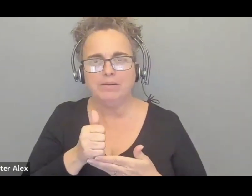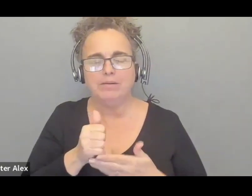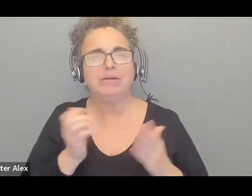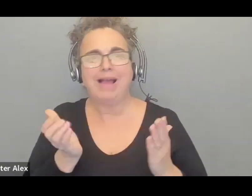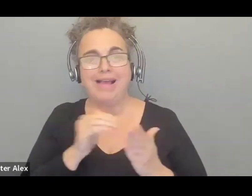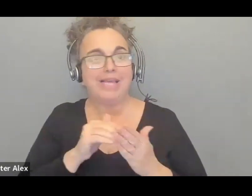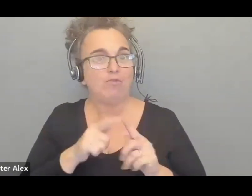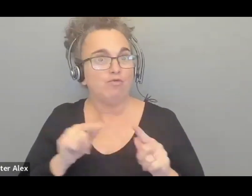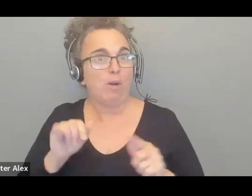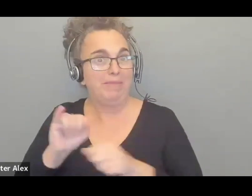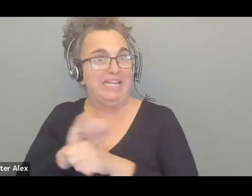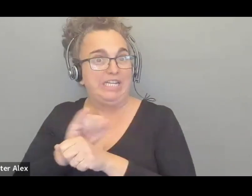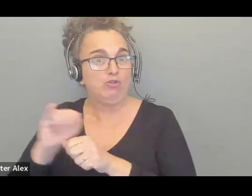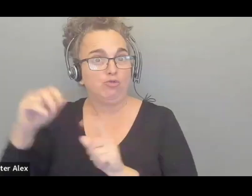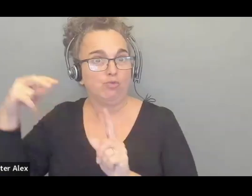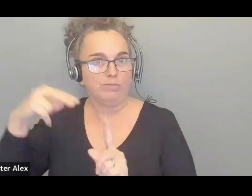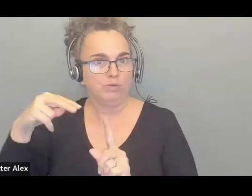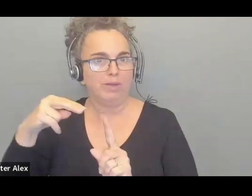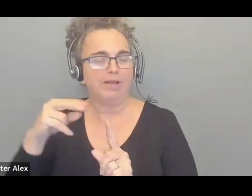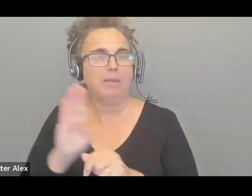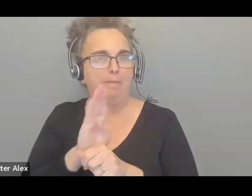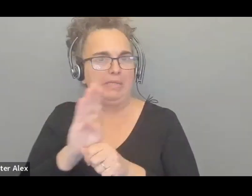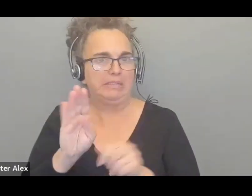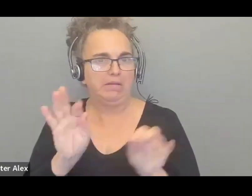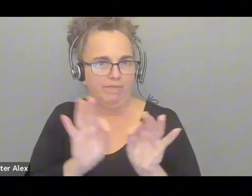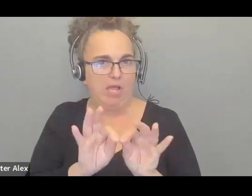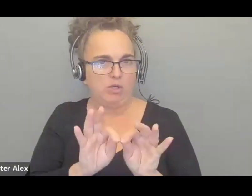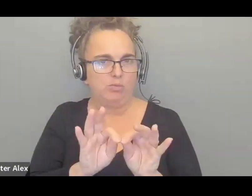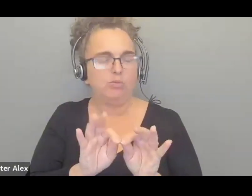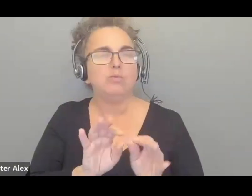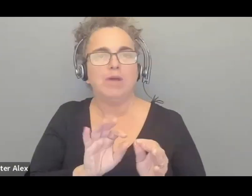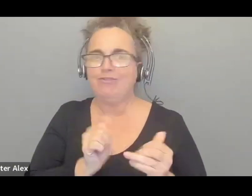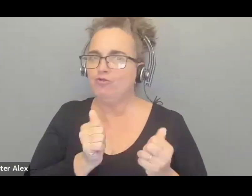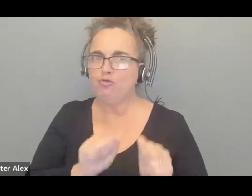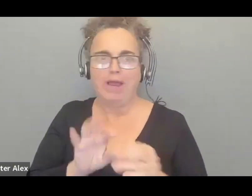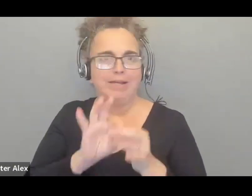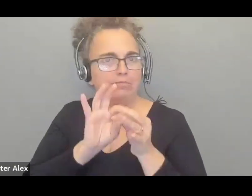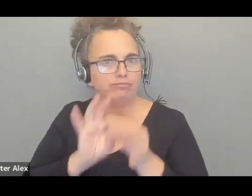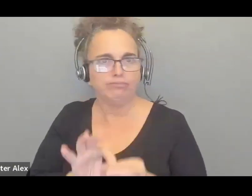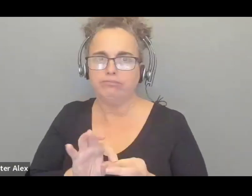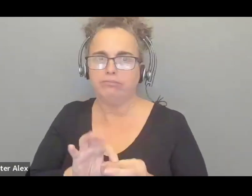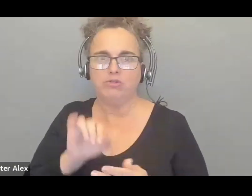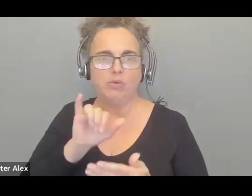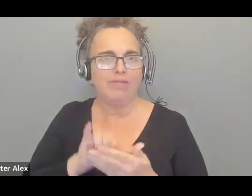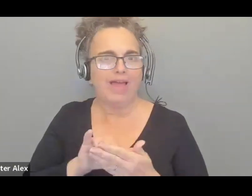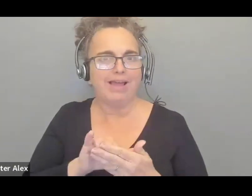industry perspective, the business value and tying it back to that and actually even doing a time study.